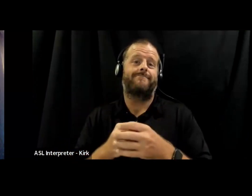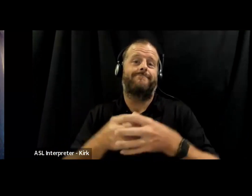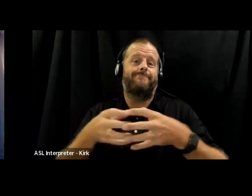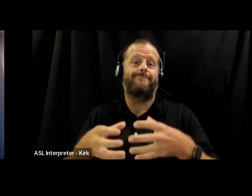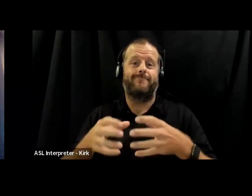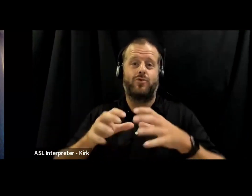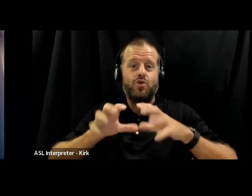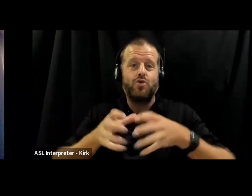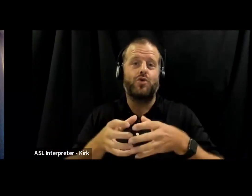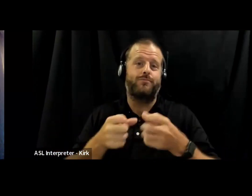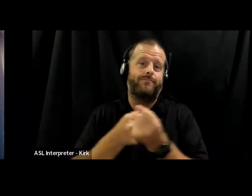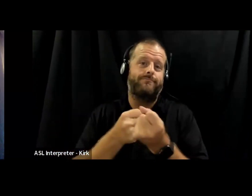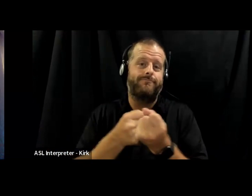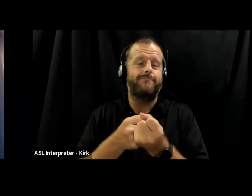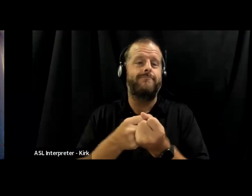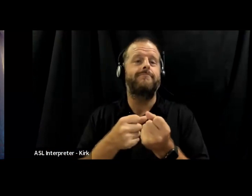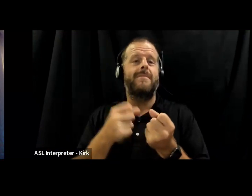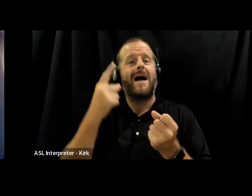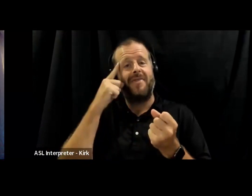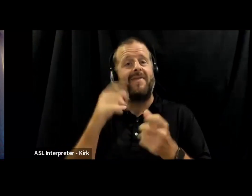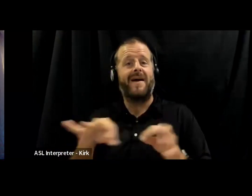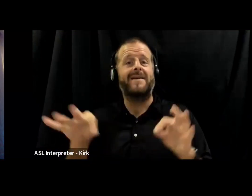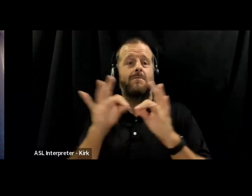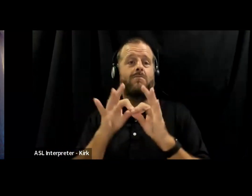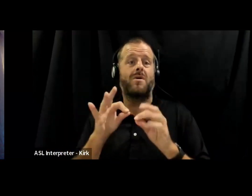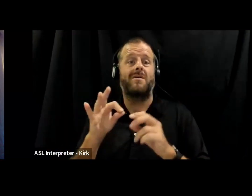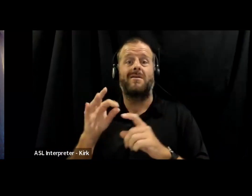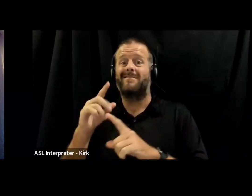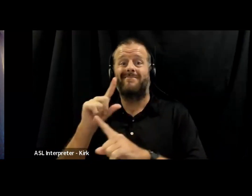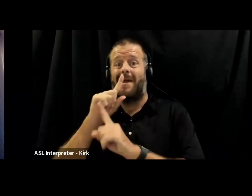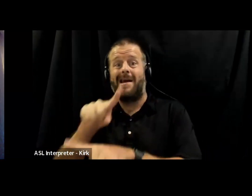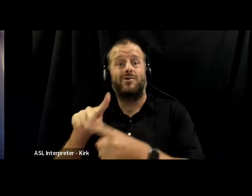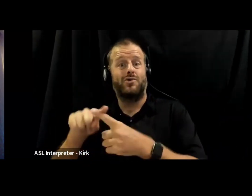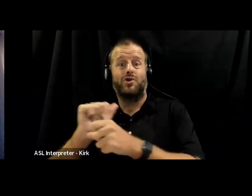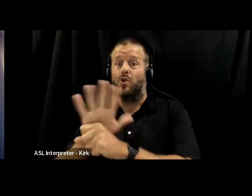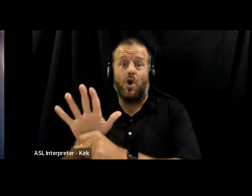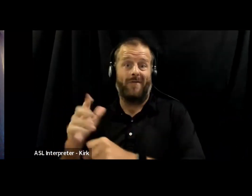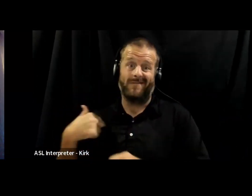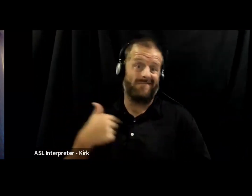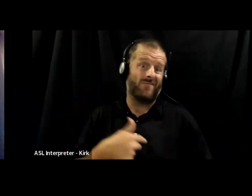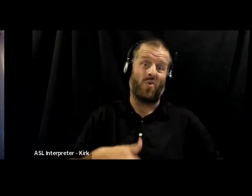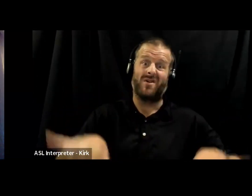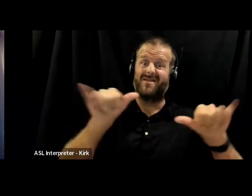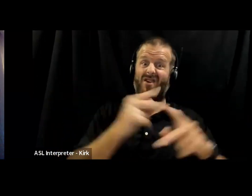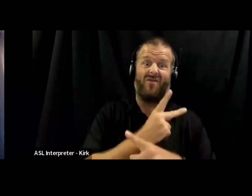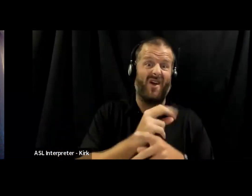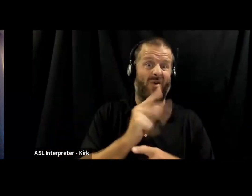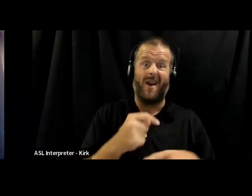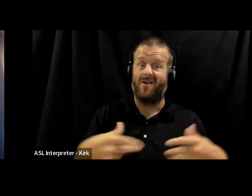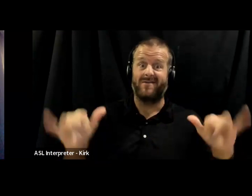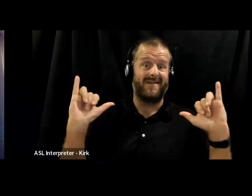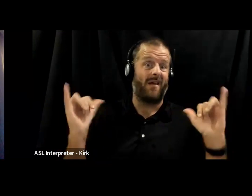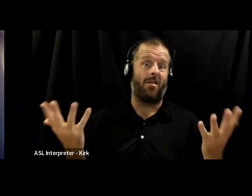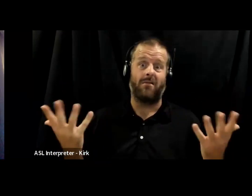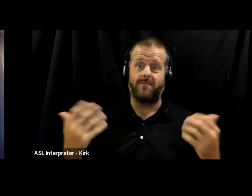And the answers to the COVID, we're still figuring that out in my mind. Oh, yeah, we're going to be